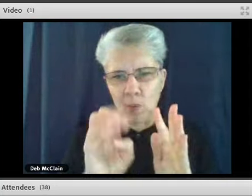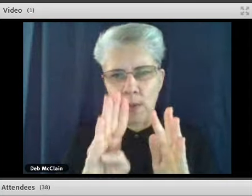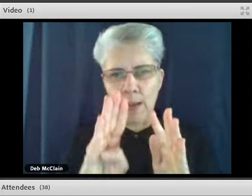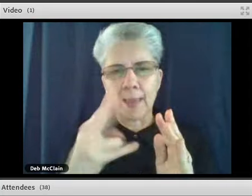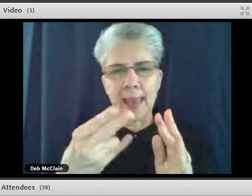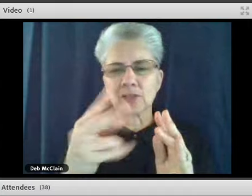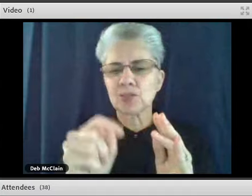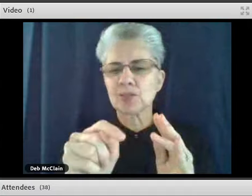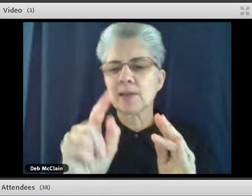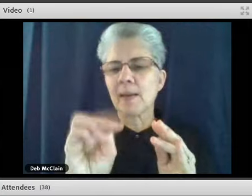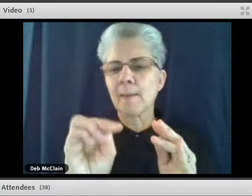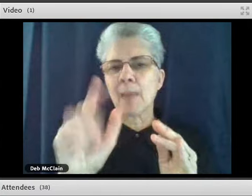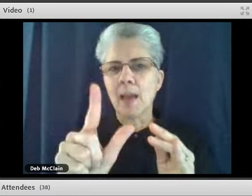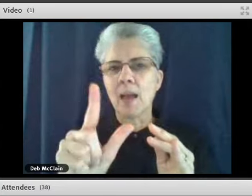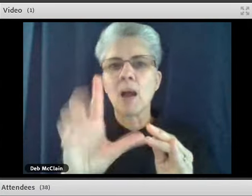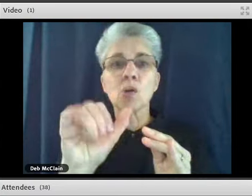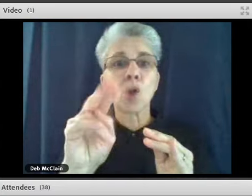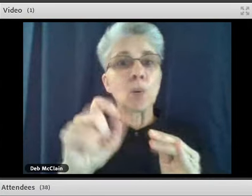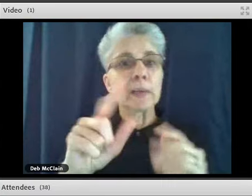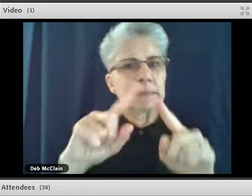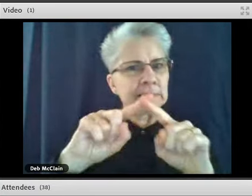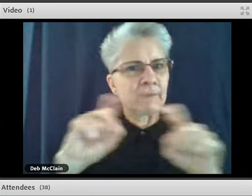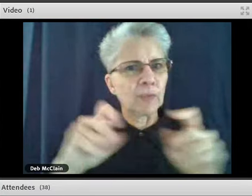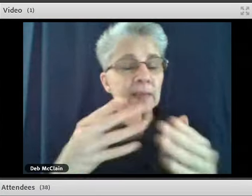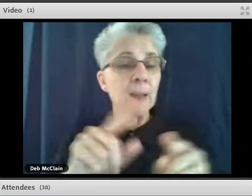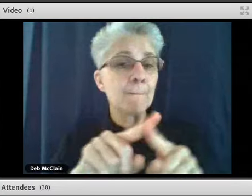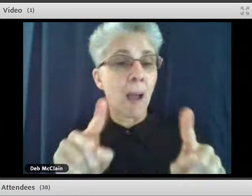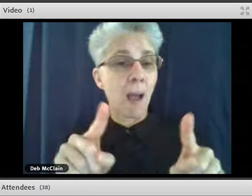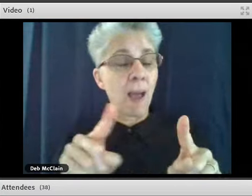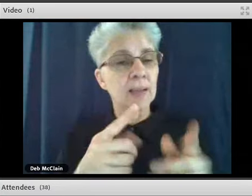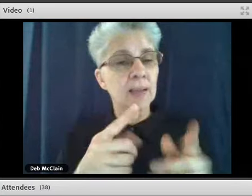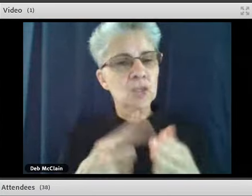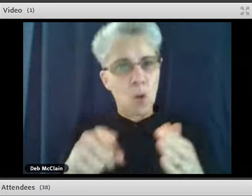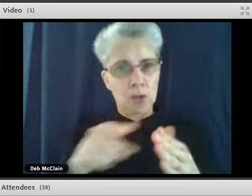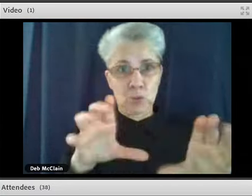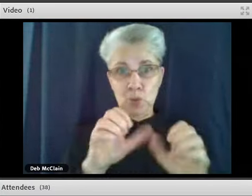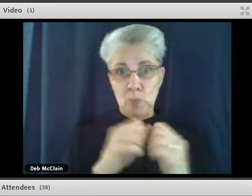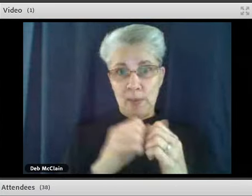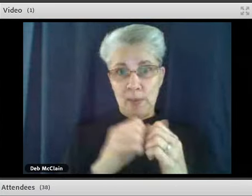the HTML, coding, different things like that. However, it's what you do with it